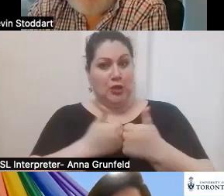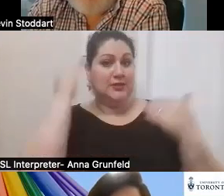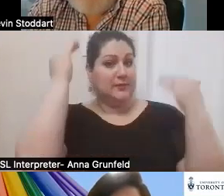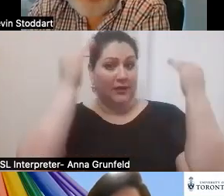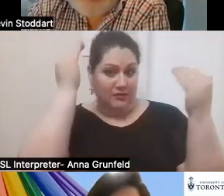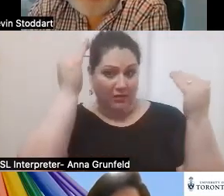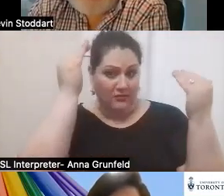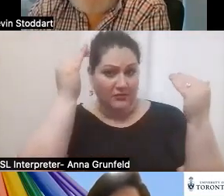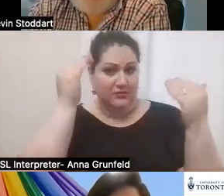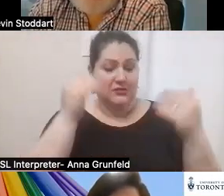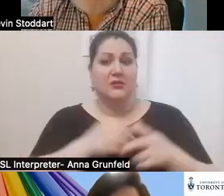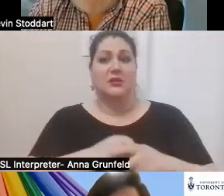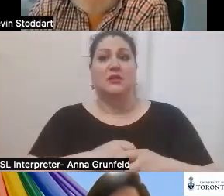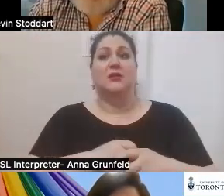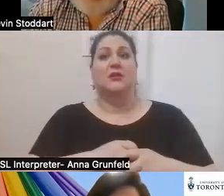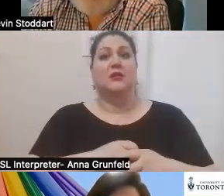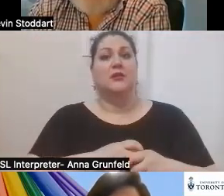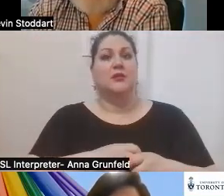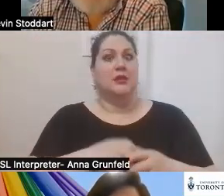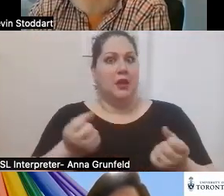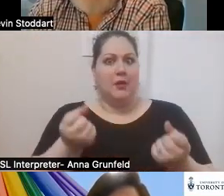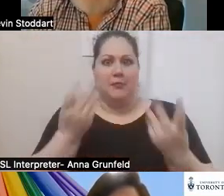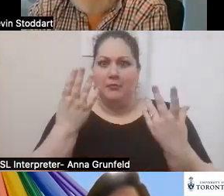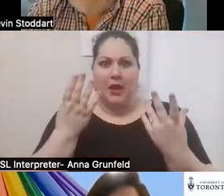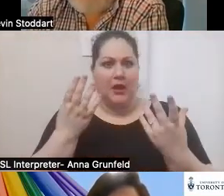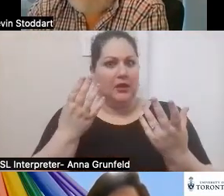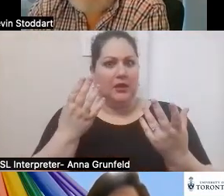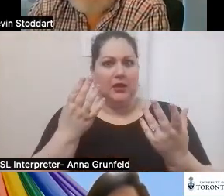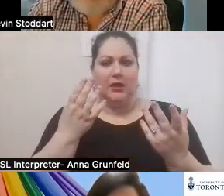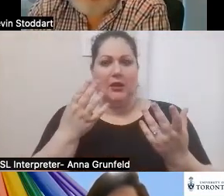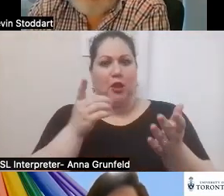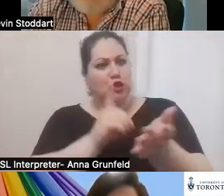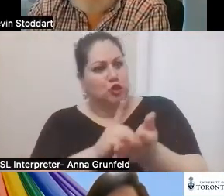You know, many clinicians, me included first work with